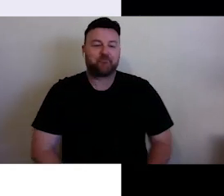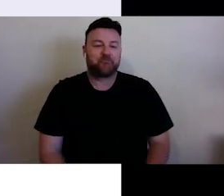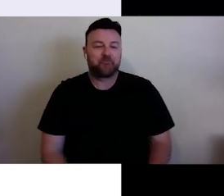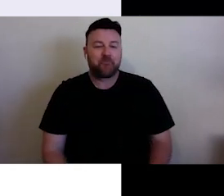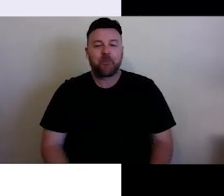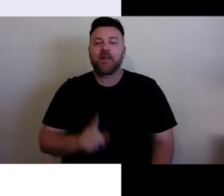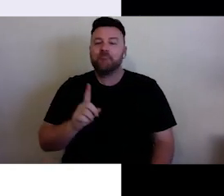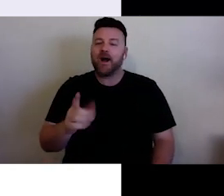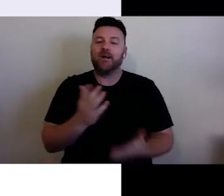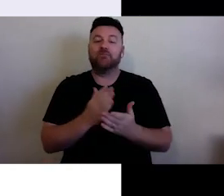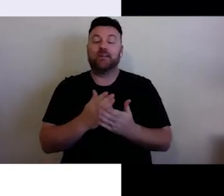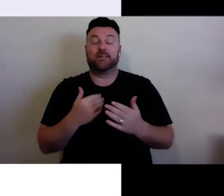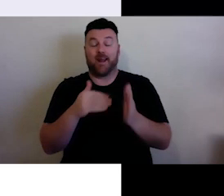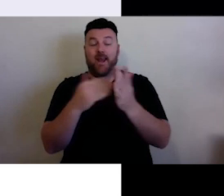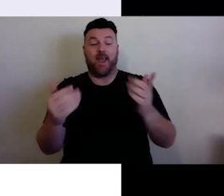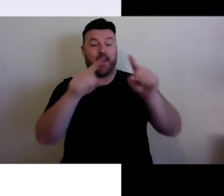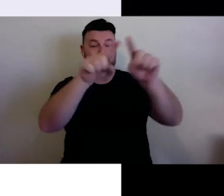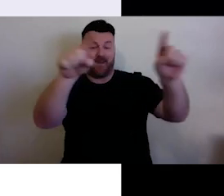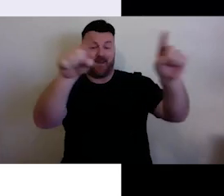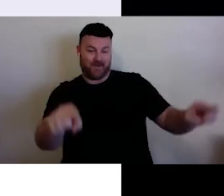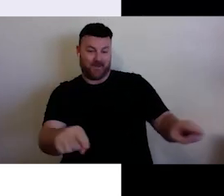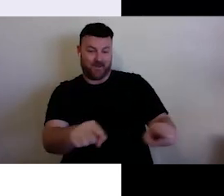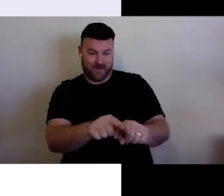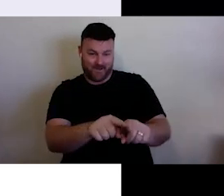showing a slide now that's asking the question about ICIP in the